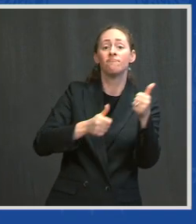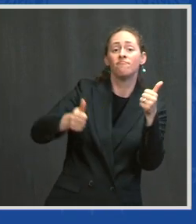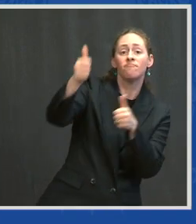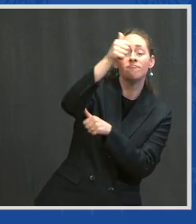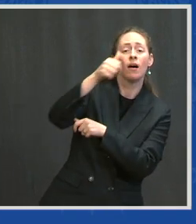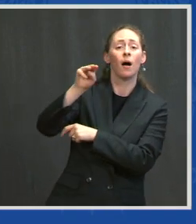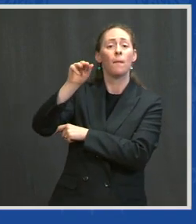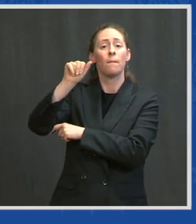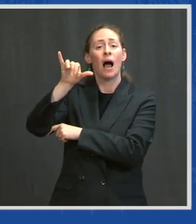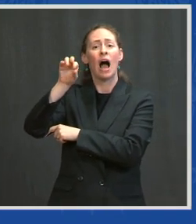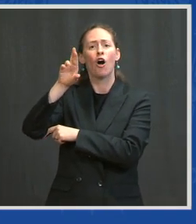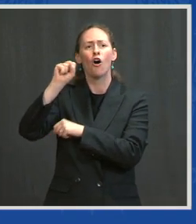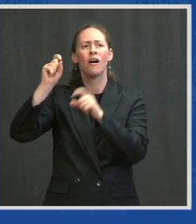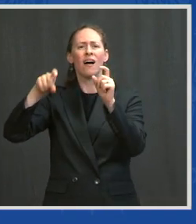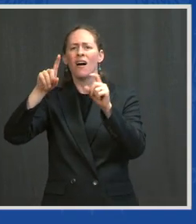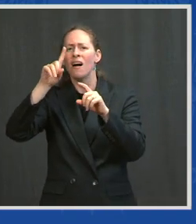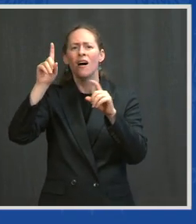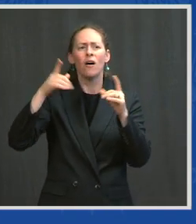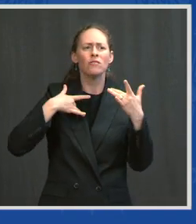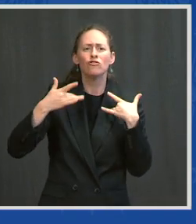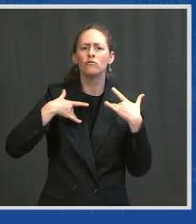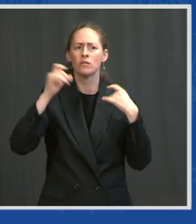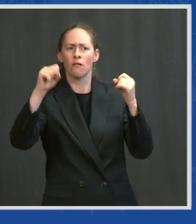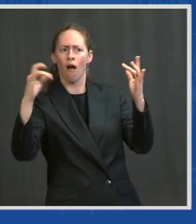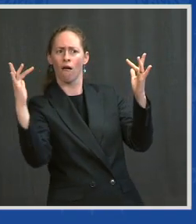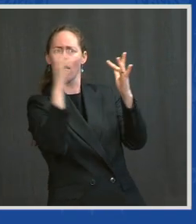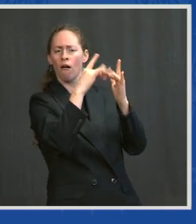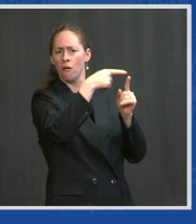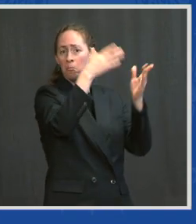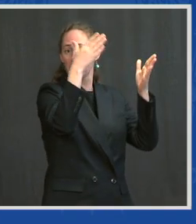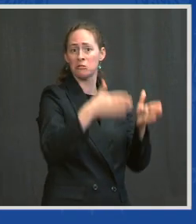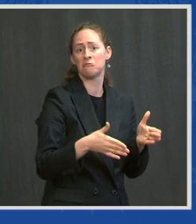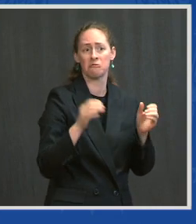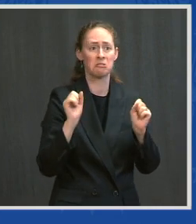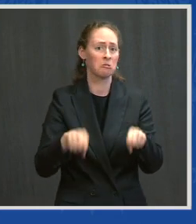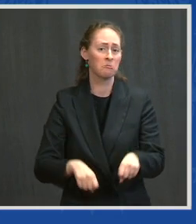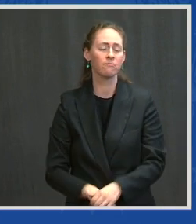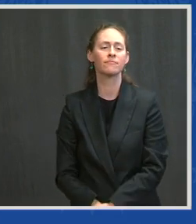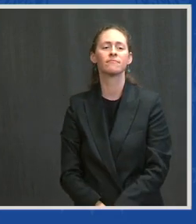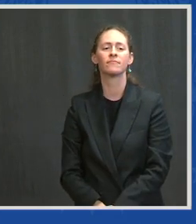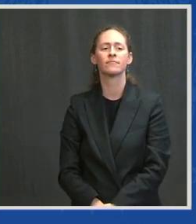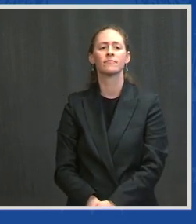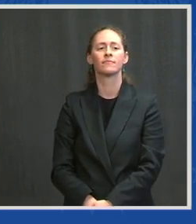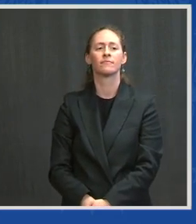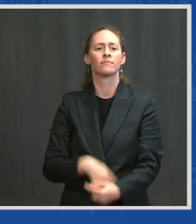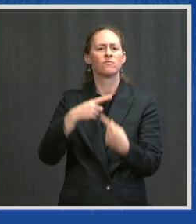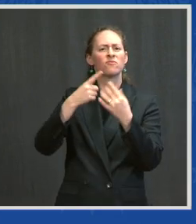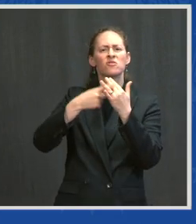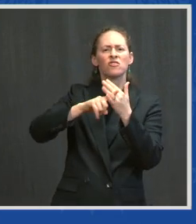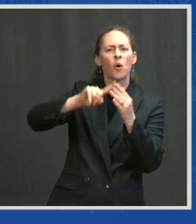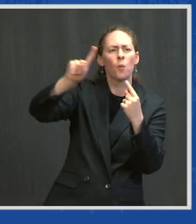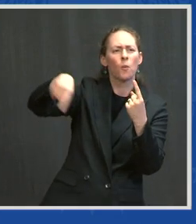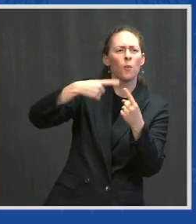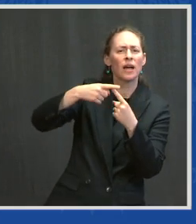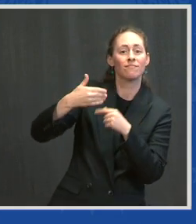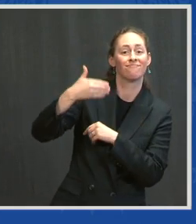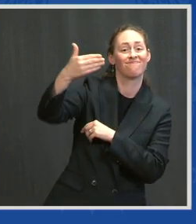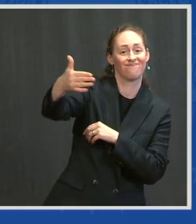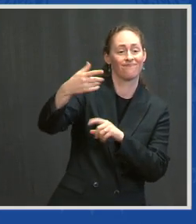they believe are acting unlawfully. And starting next month, ATA -- ATF will begin sharing inspection data